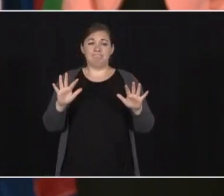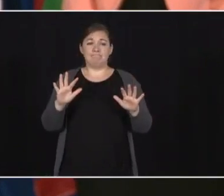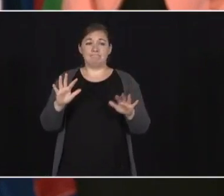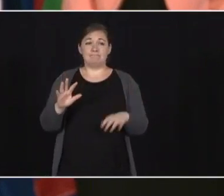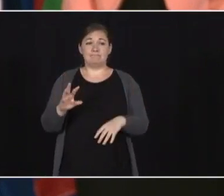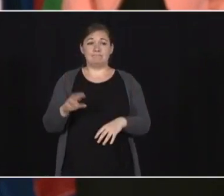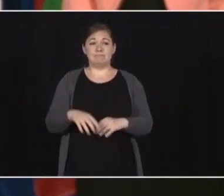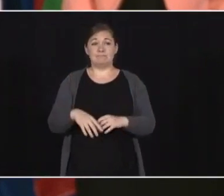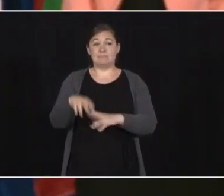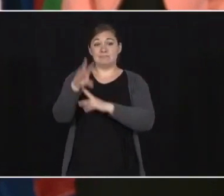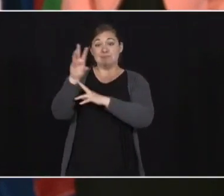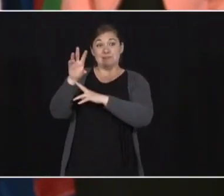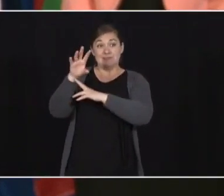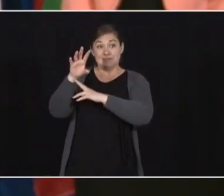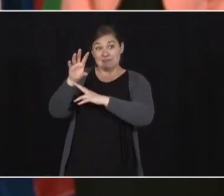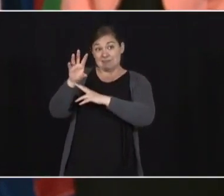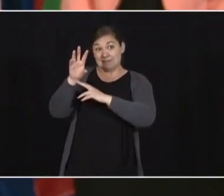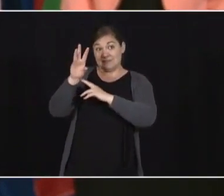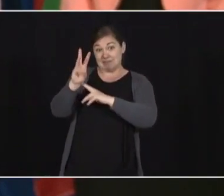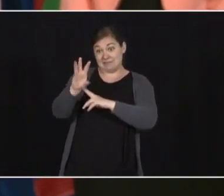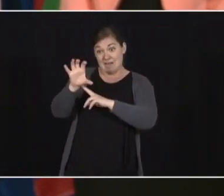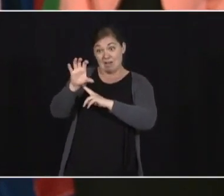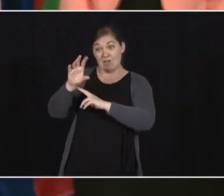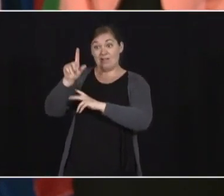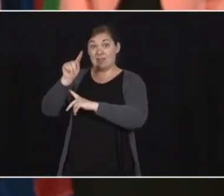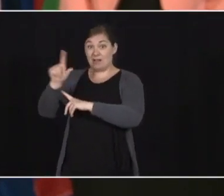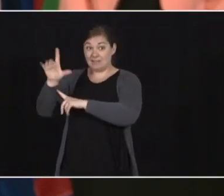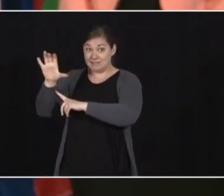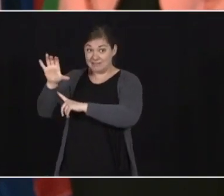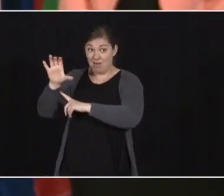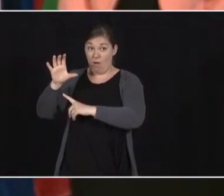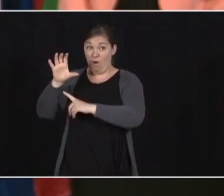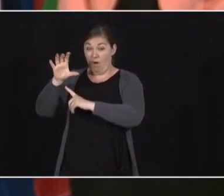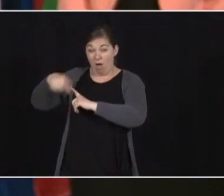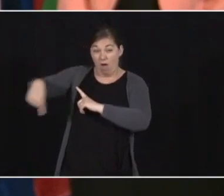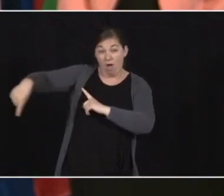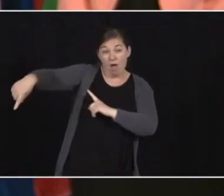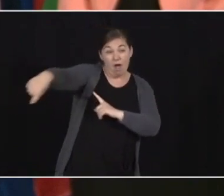If the federal government supports us, that will make it more sustainable and I just want to